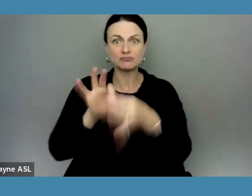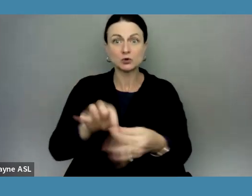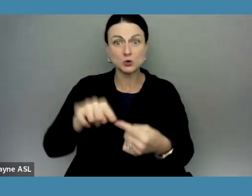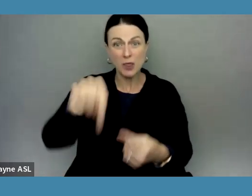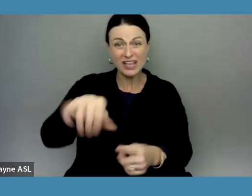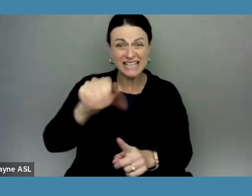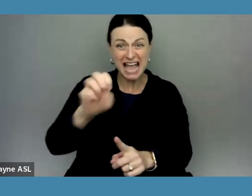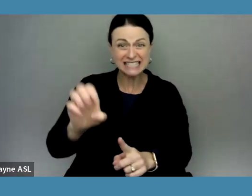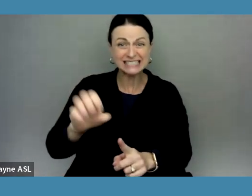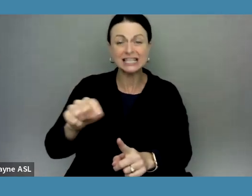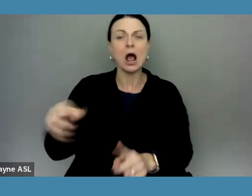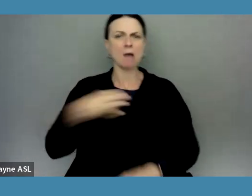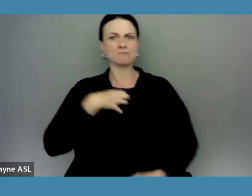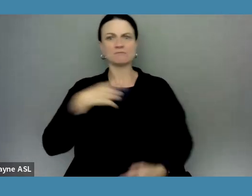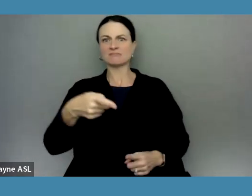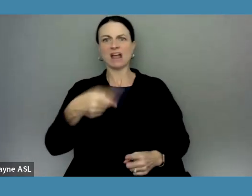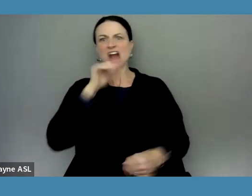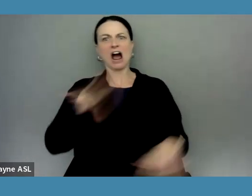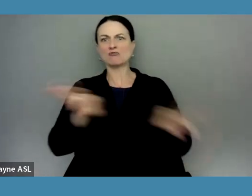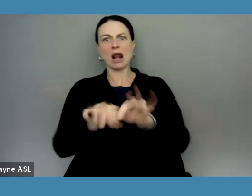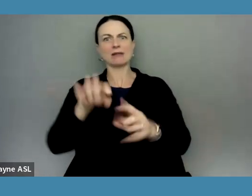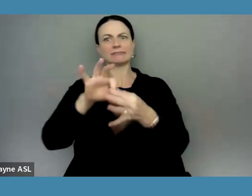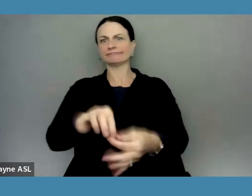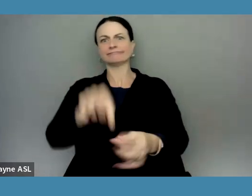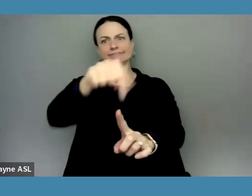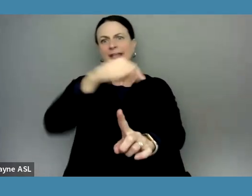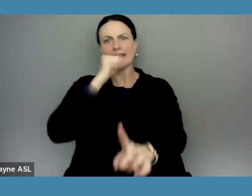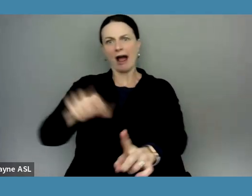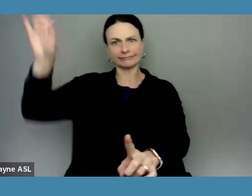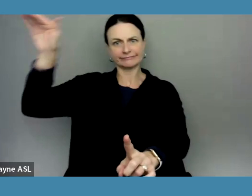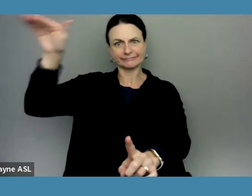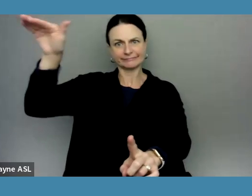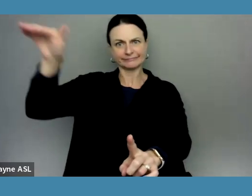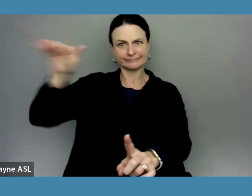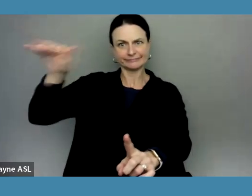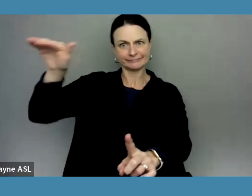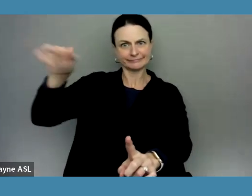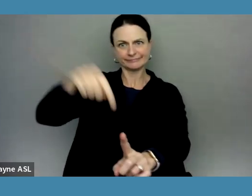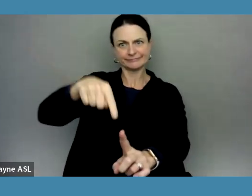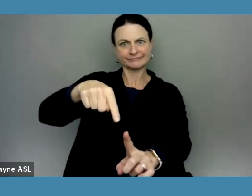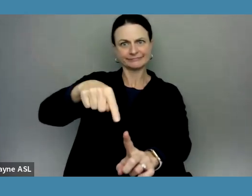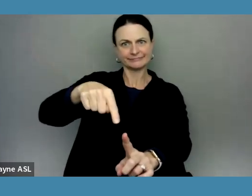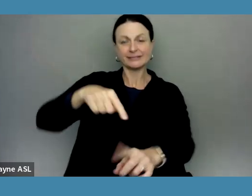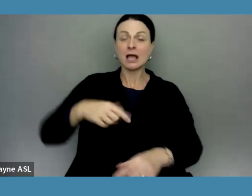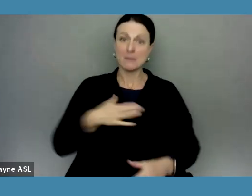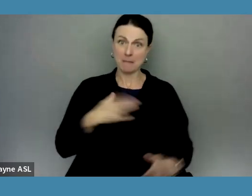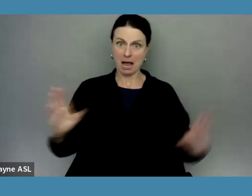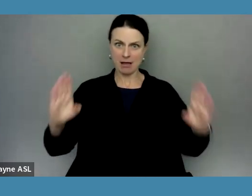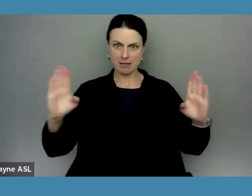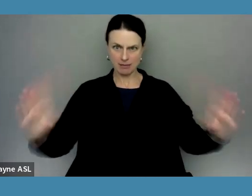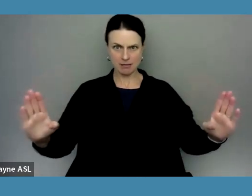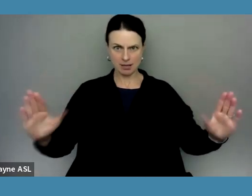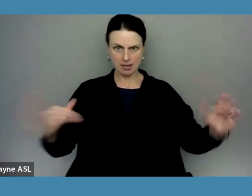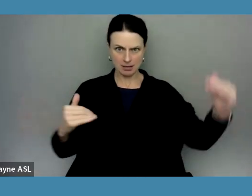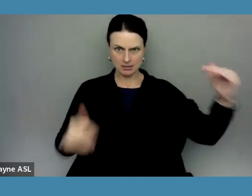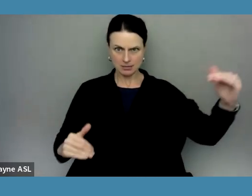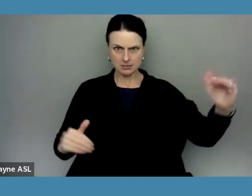and your scope was limited to what you asked that one witness